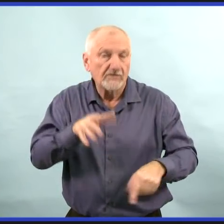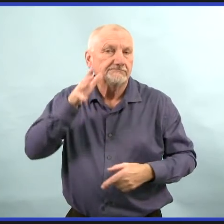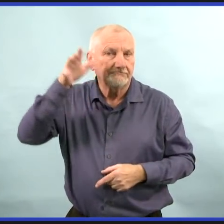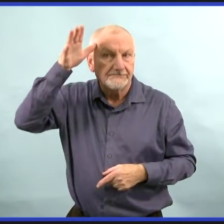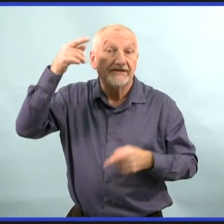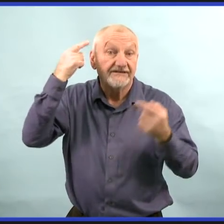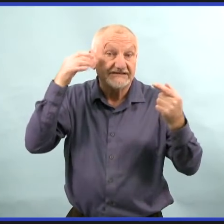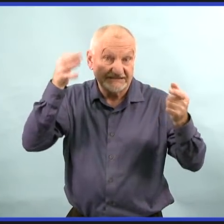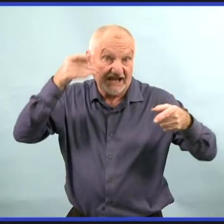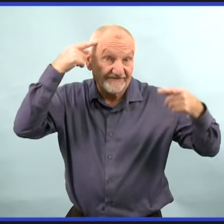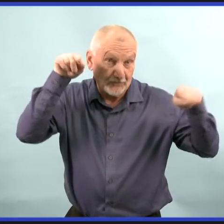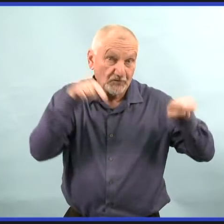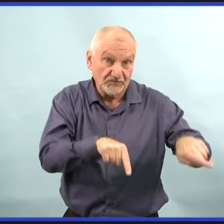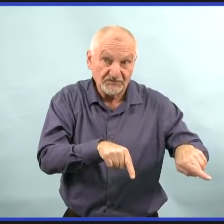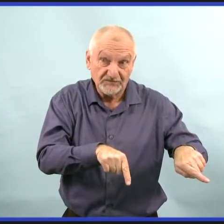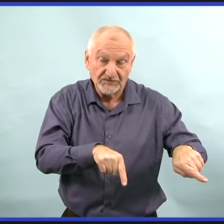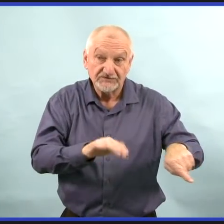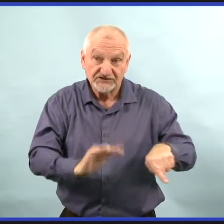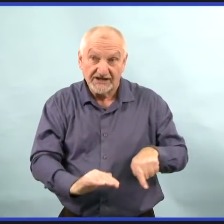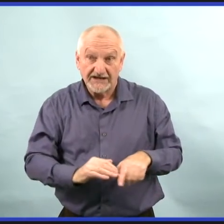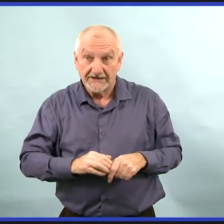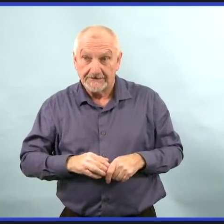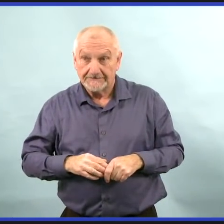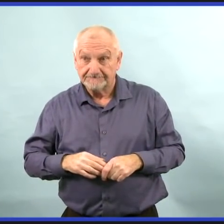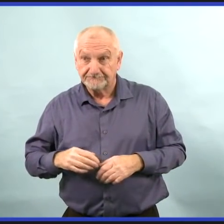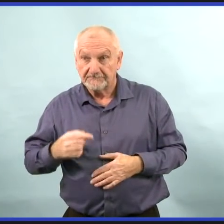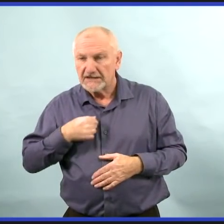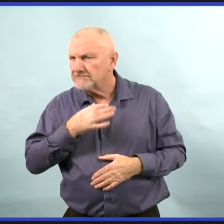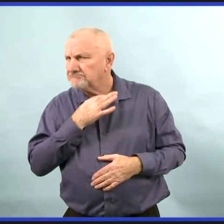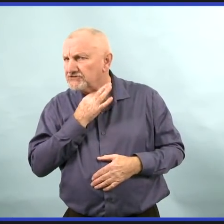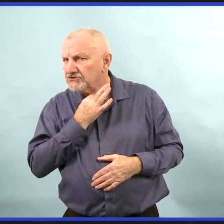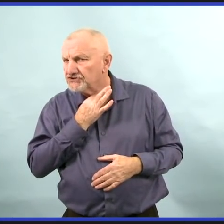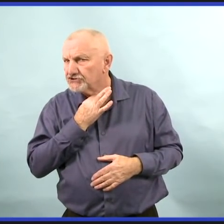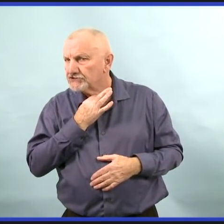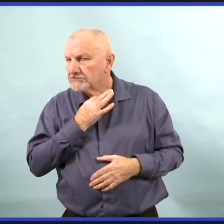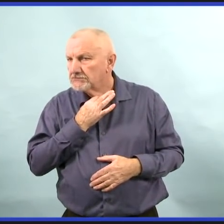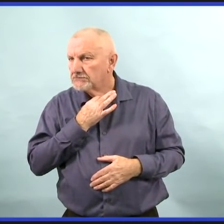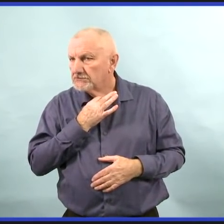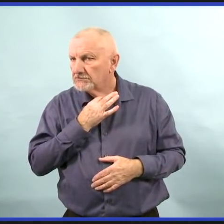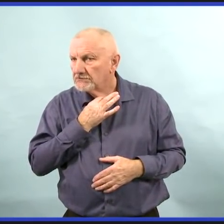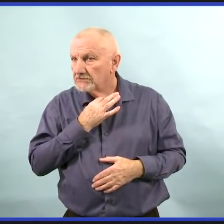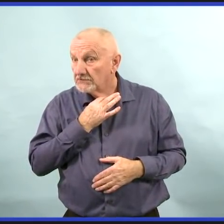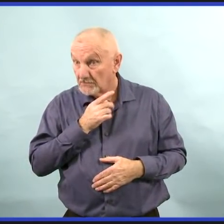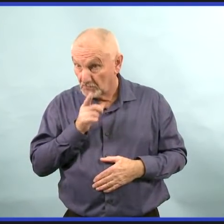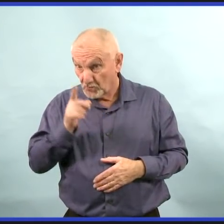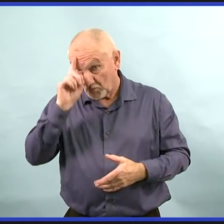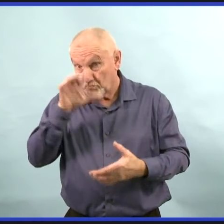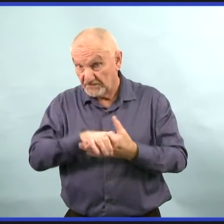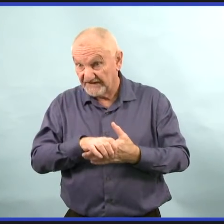any concerns about plateauing maybe further down the line like like we saw with a number of adults